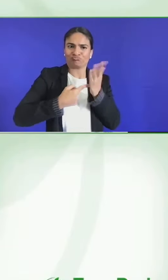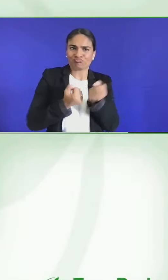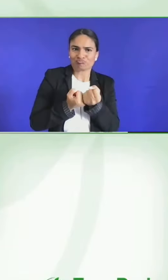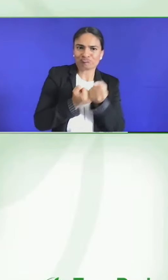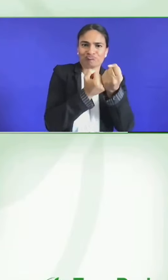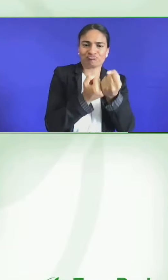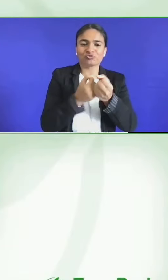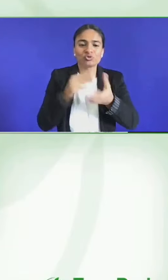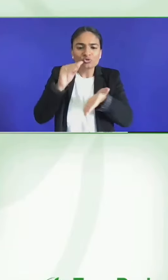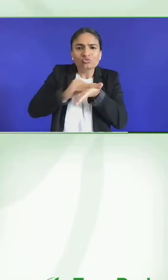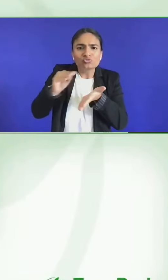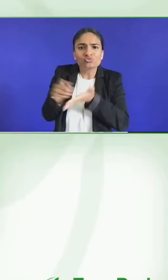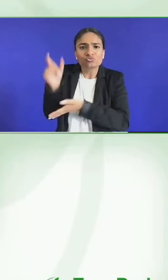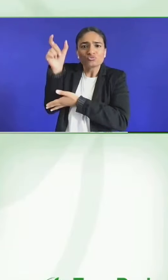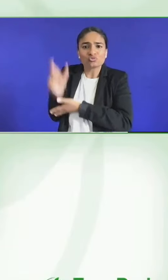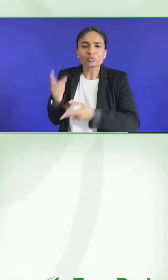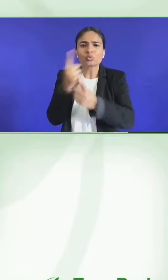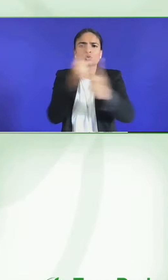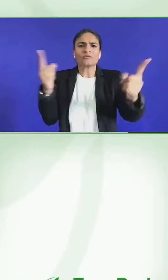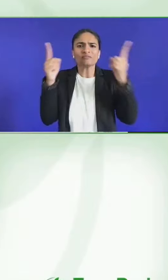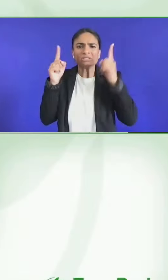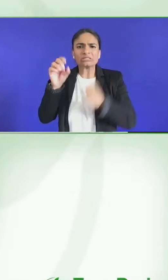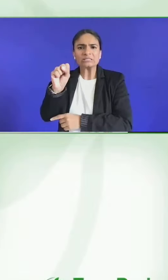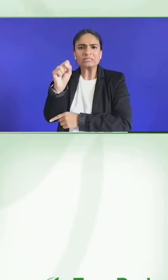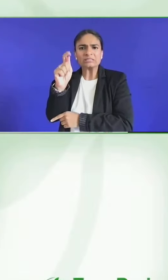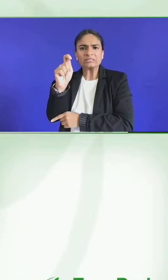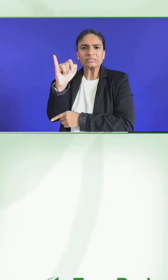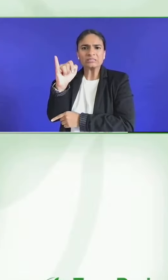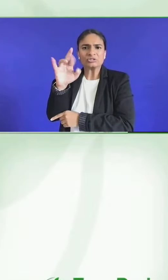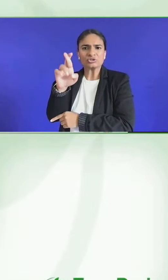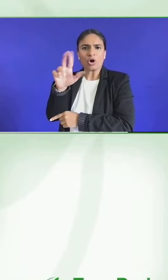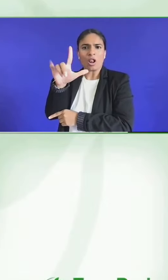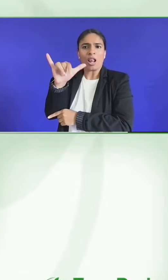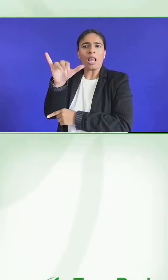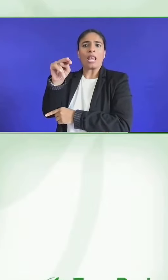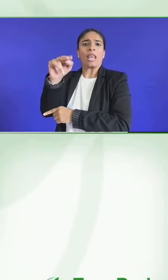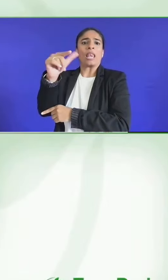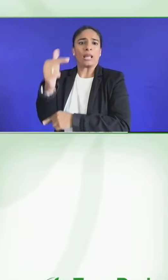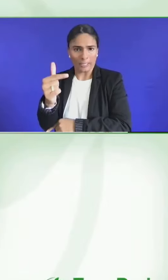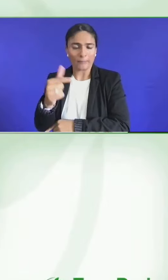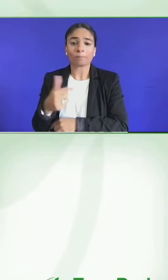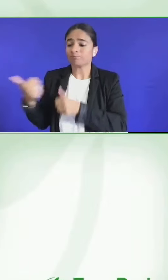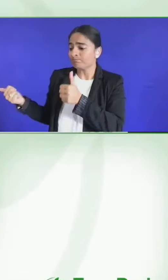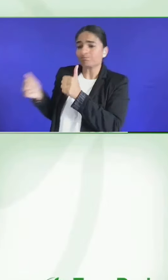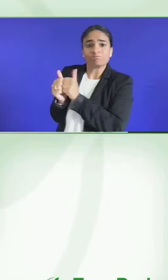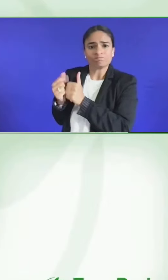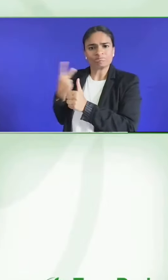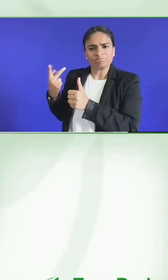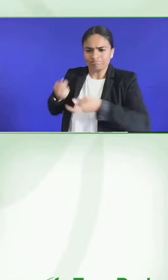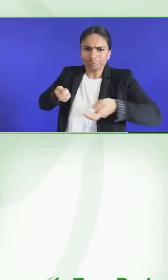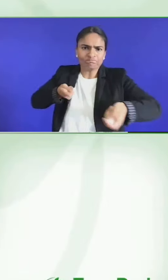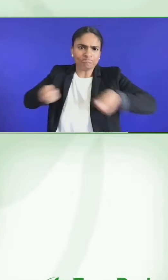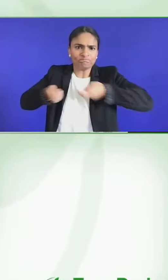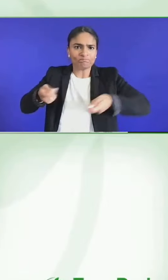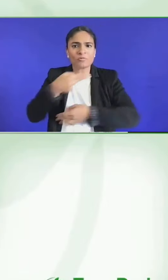I'm head of policy at the EASPD, European Association of service providers for persons with disabilities and we bring together